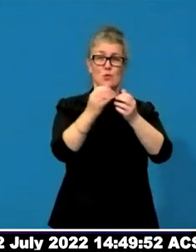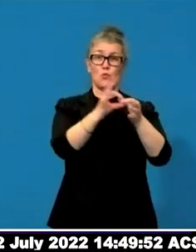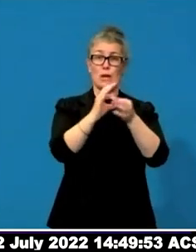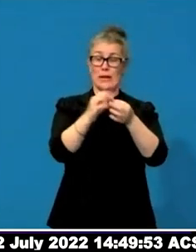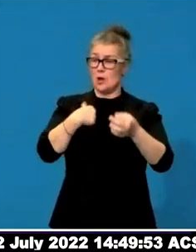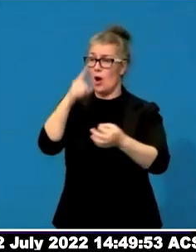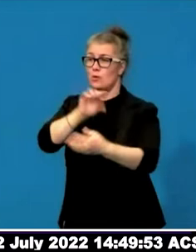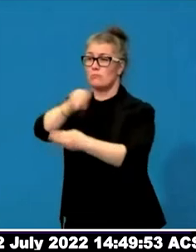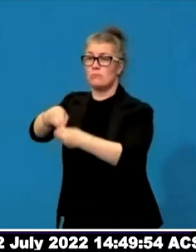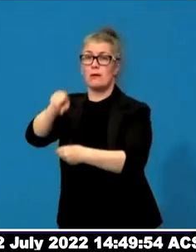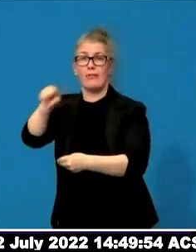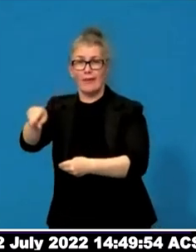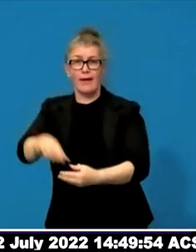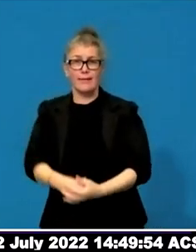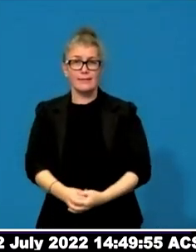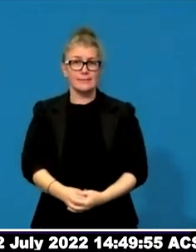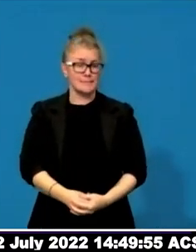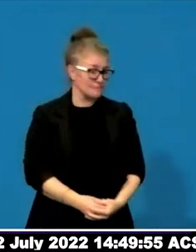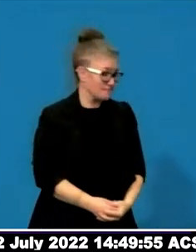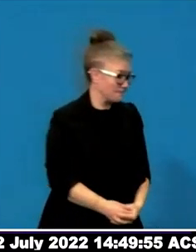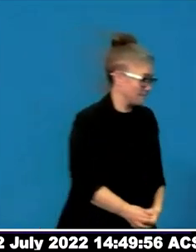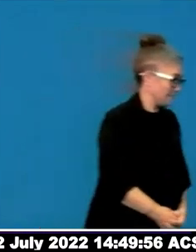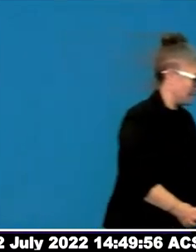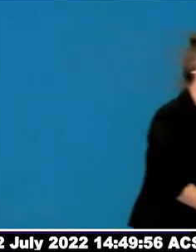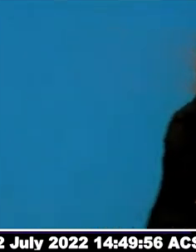One of the other barriers to registration that you refer to